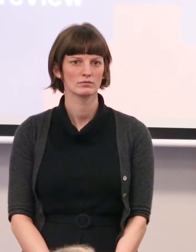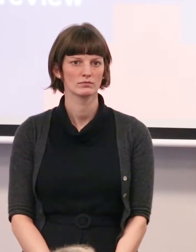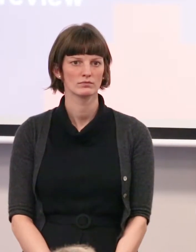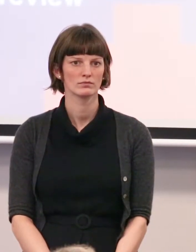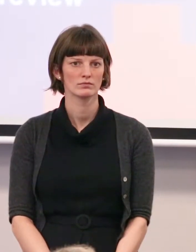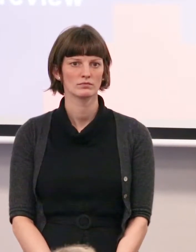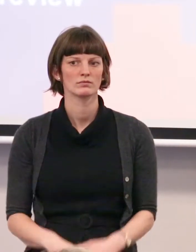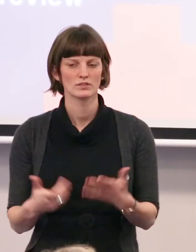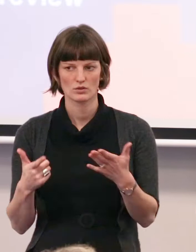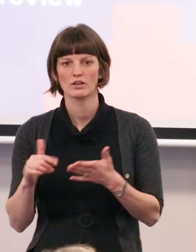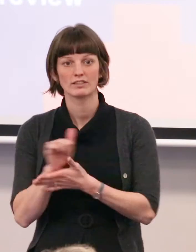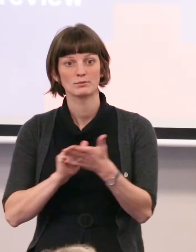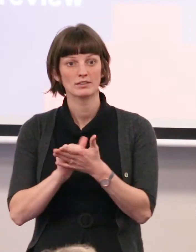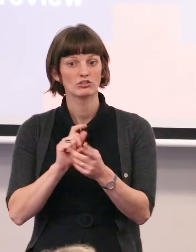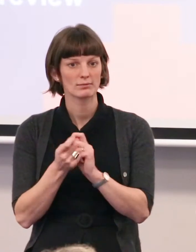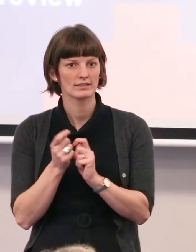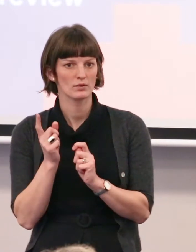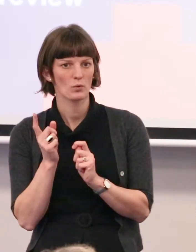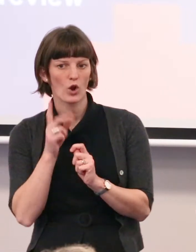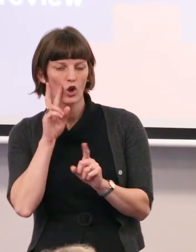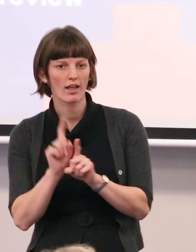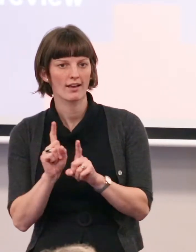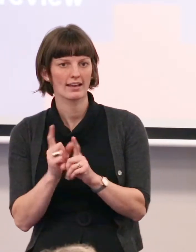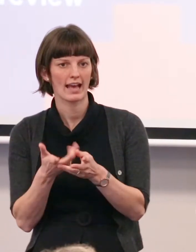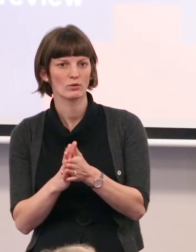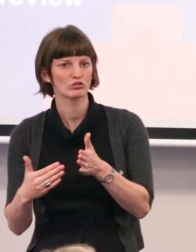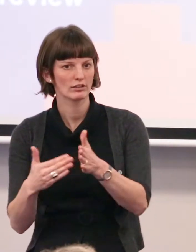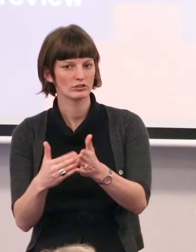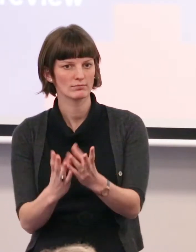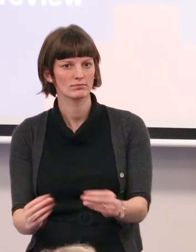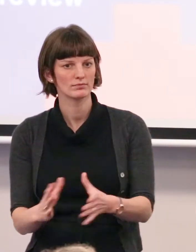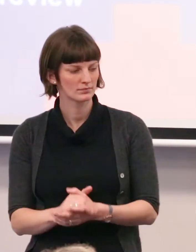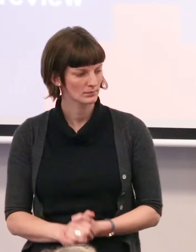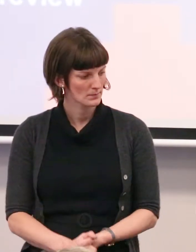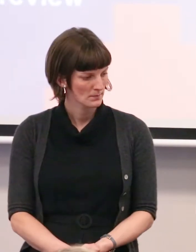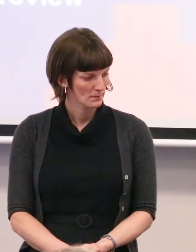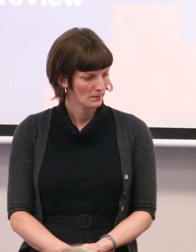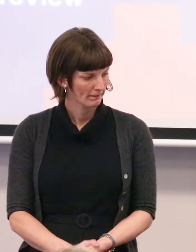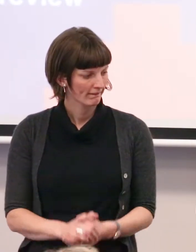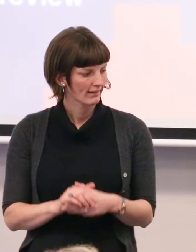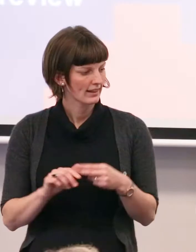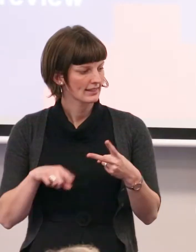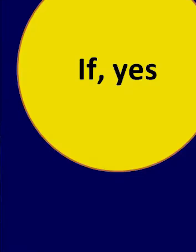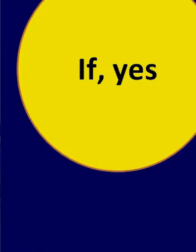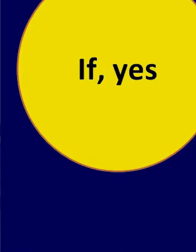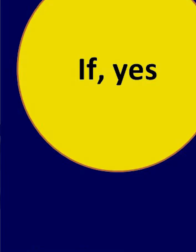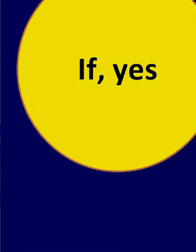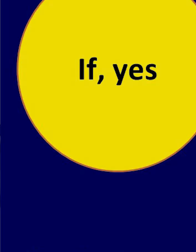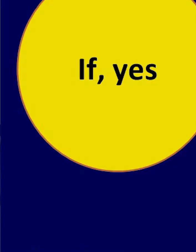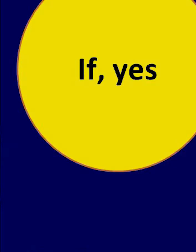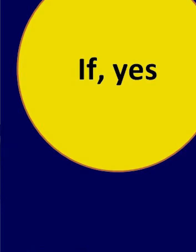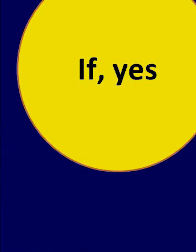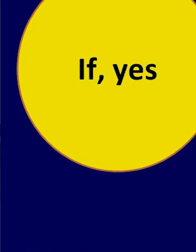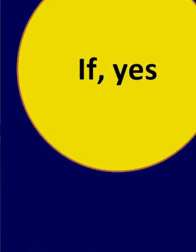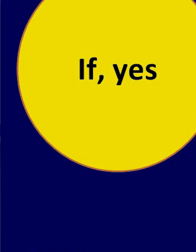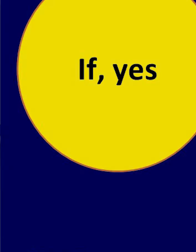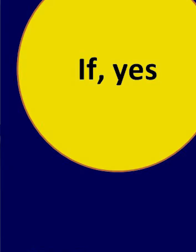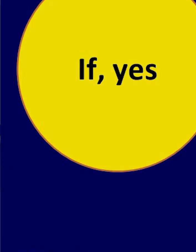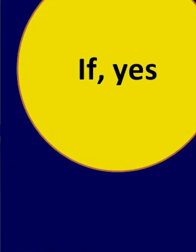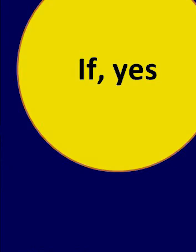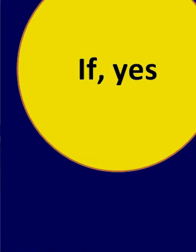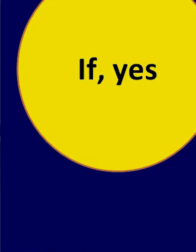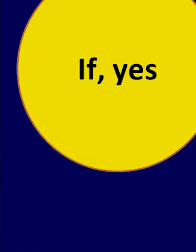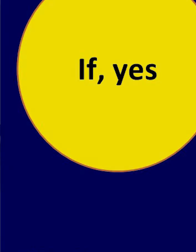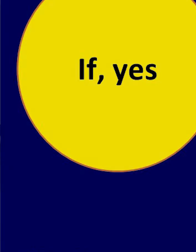adjustments in place. The second area is around robust processes so